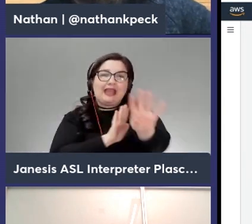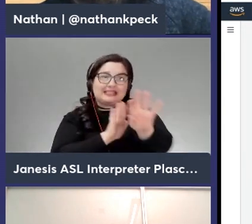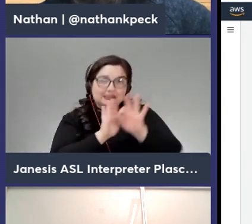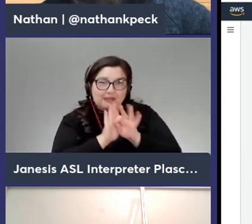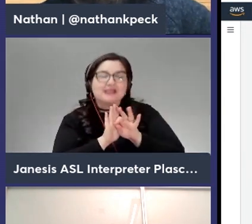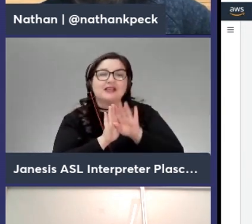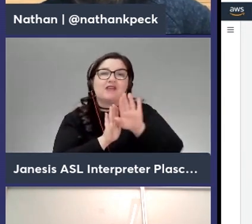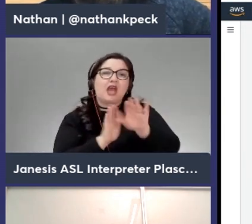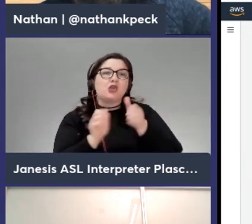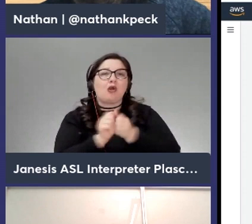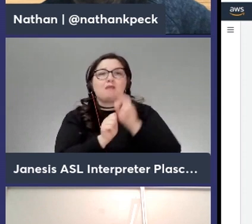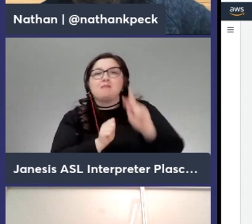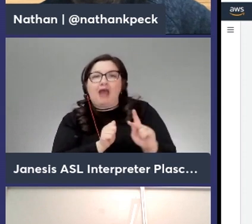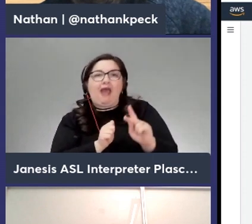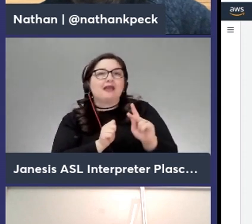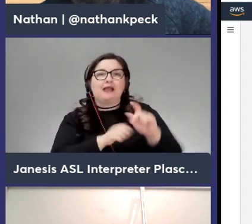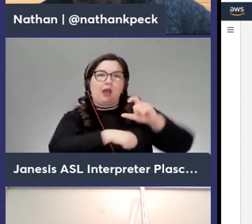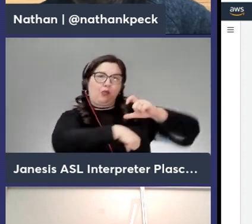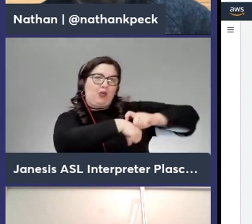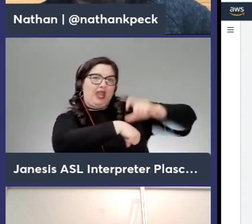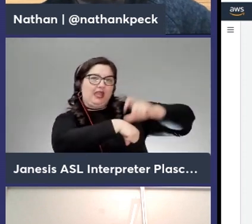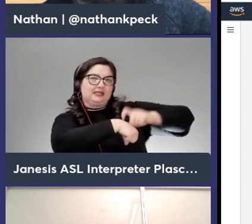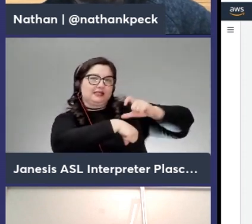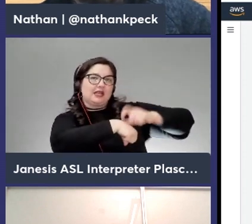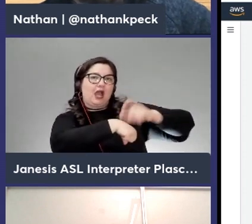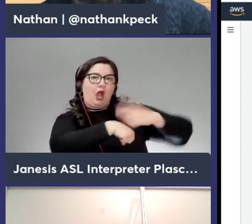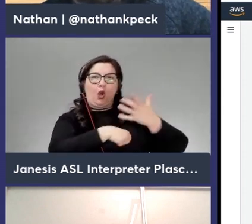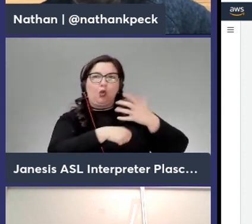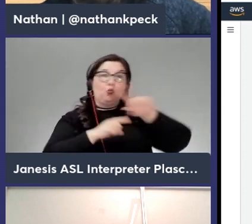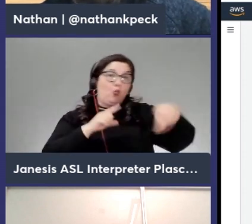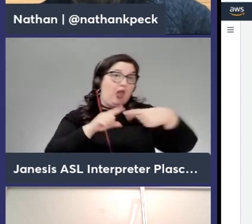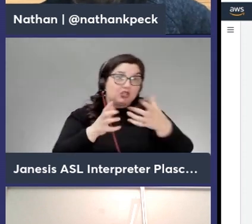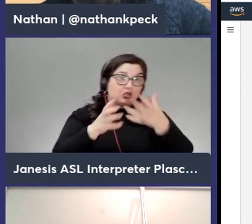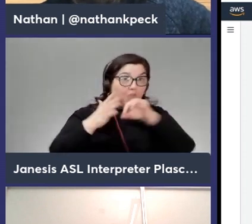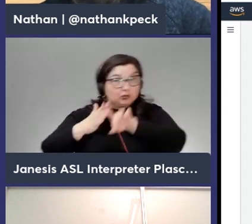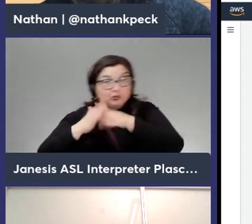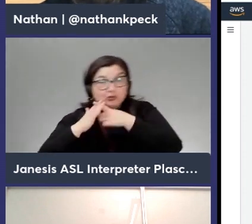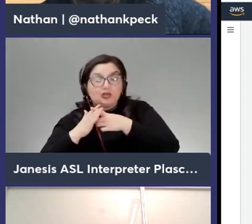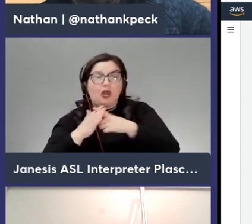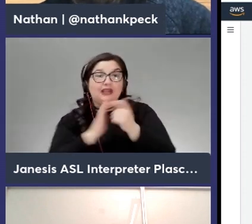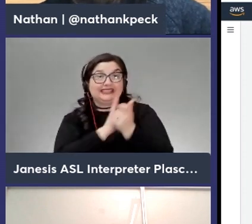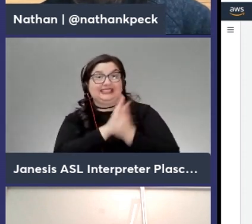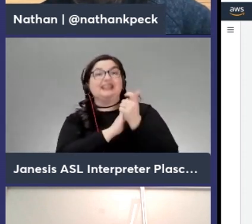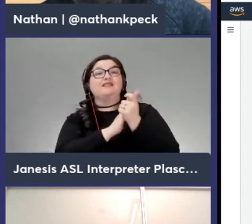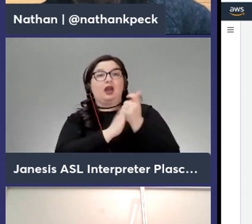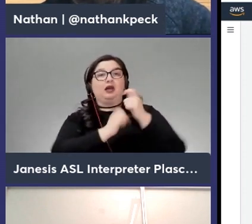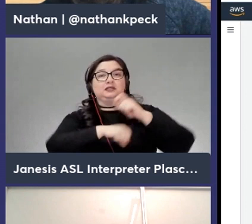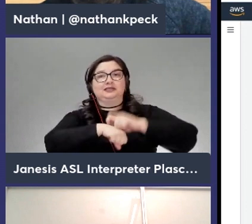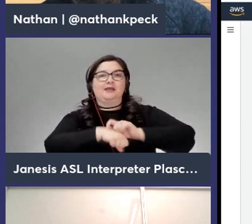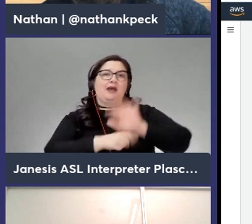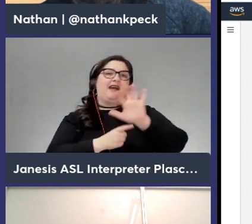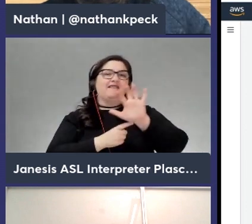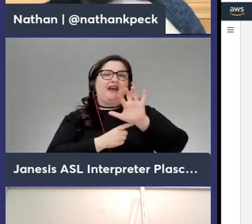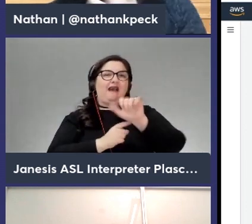Like at what time do you want your backup to start? Your default backup window is 5:00 AM Universal Time,